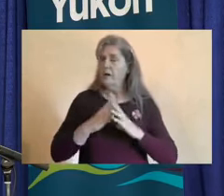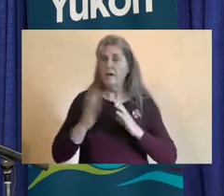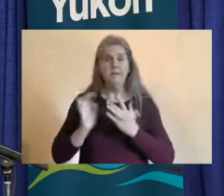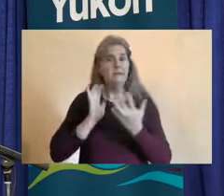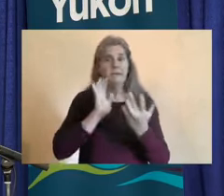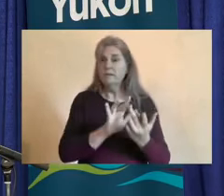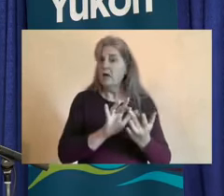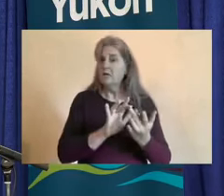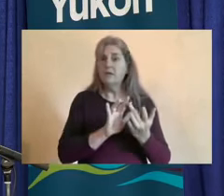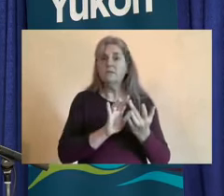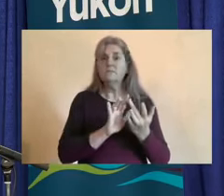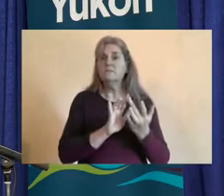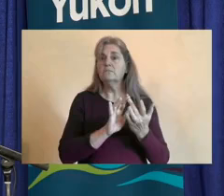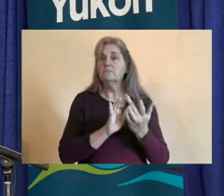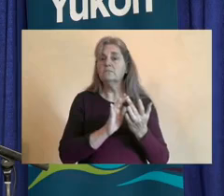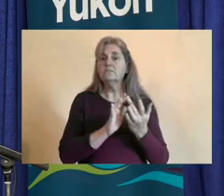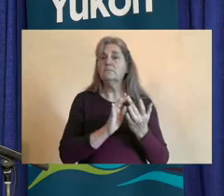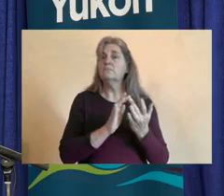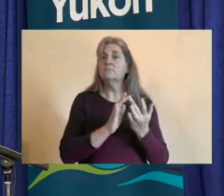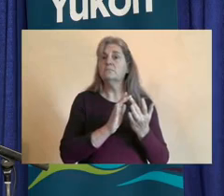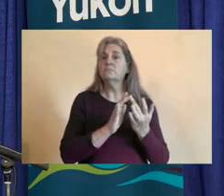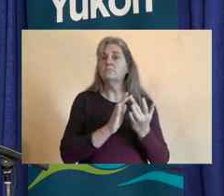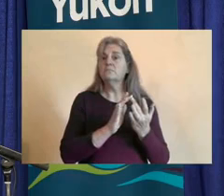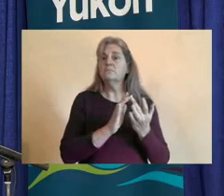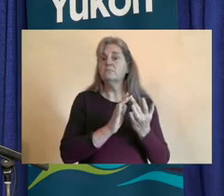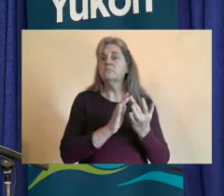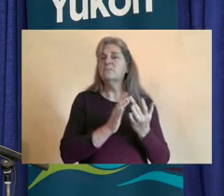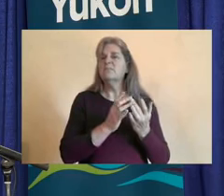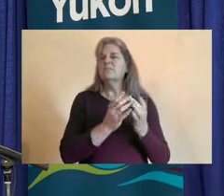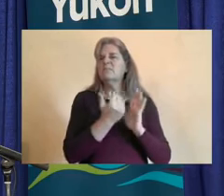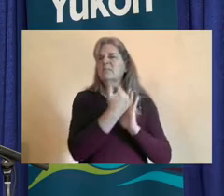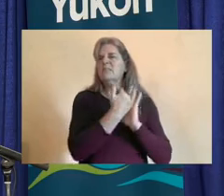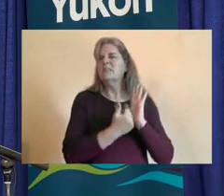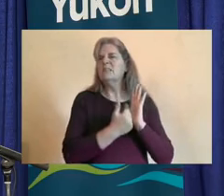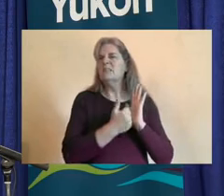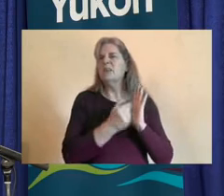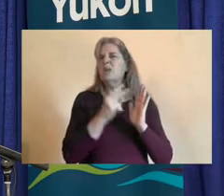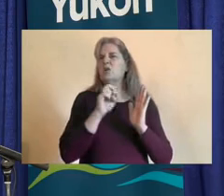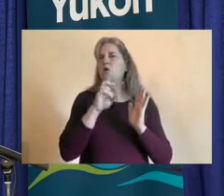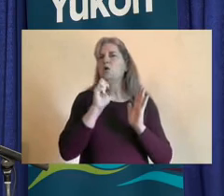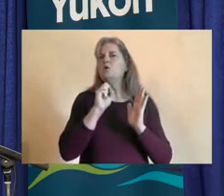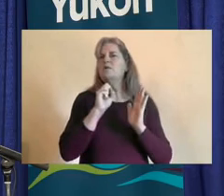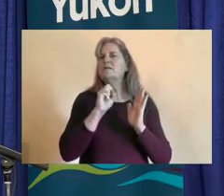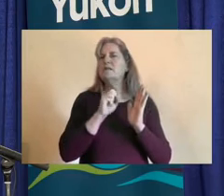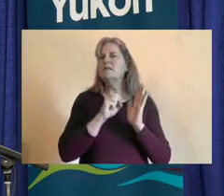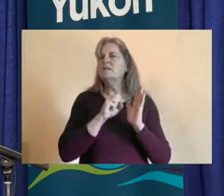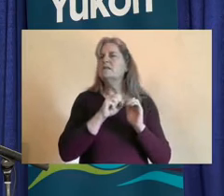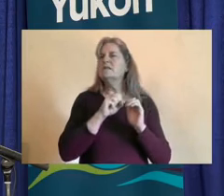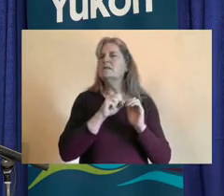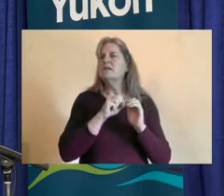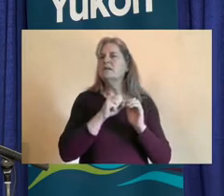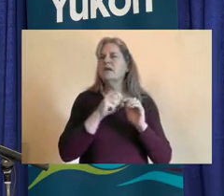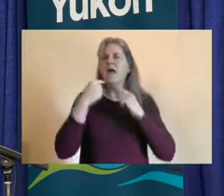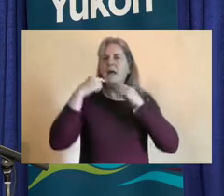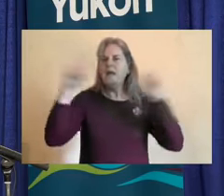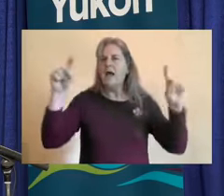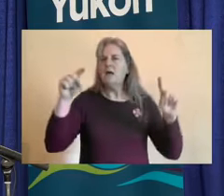touch with the contacts on the news list that has just come out for this. And, yes, please spread the word